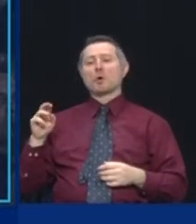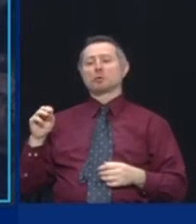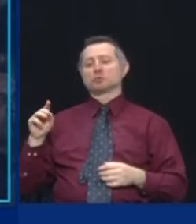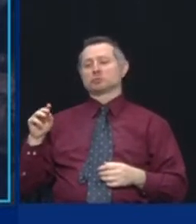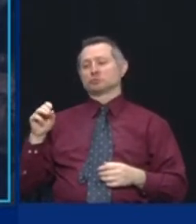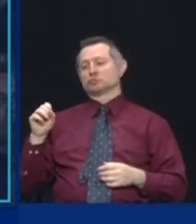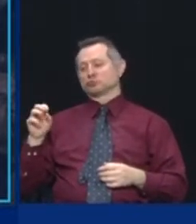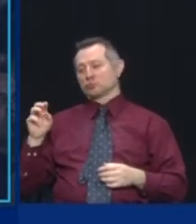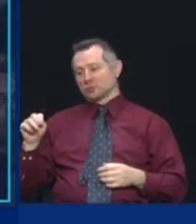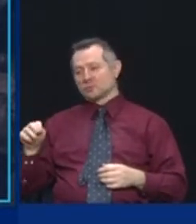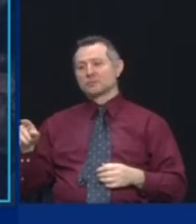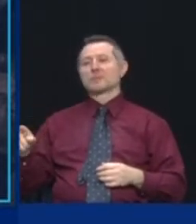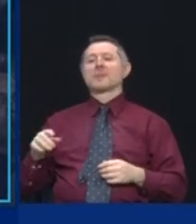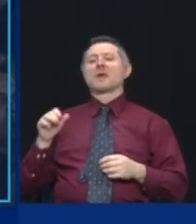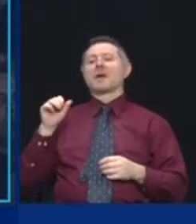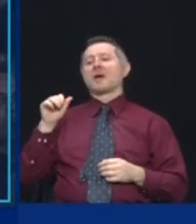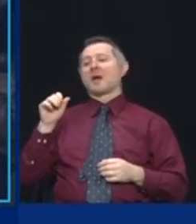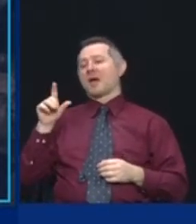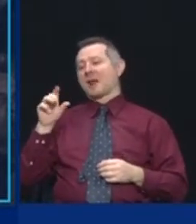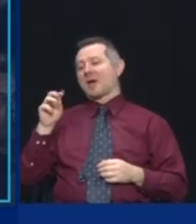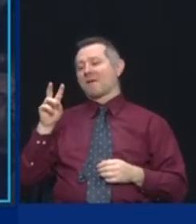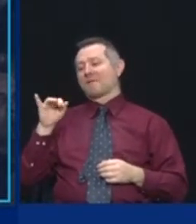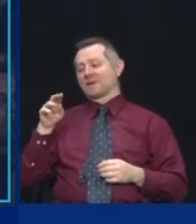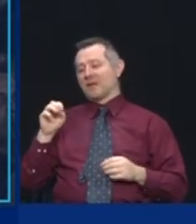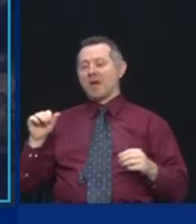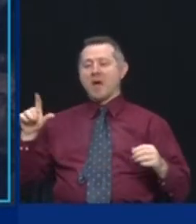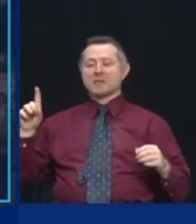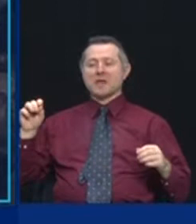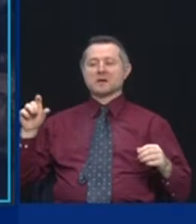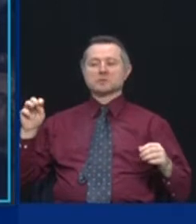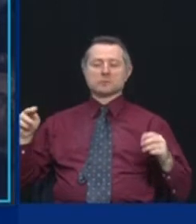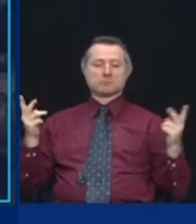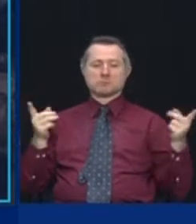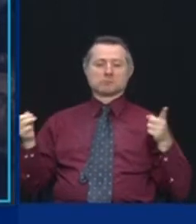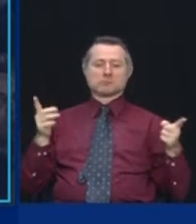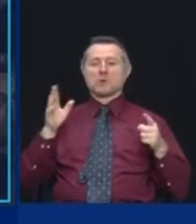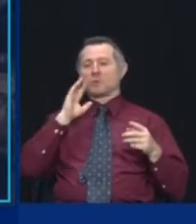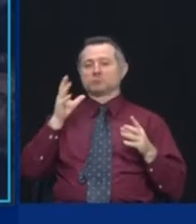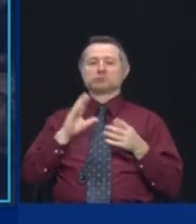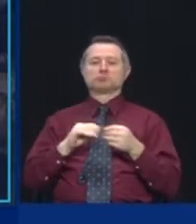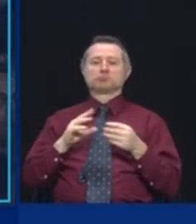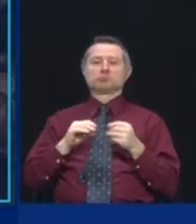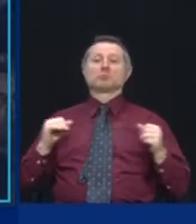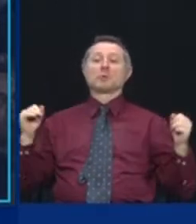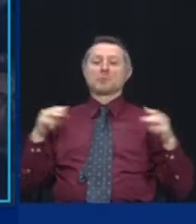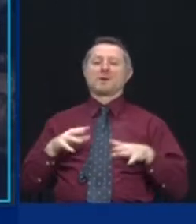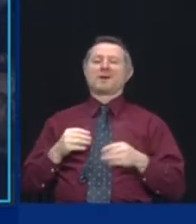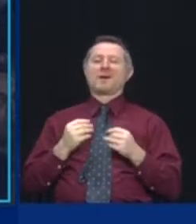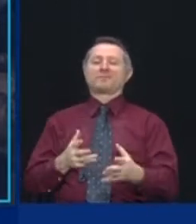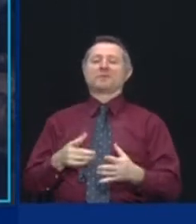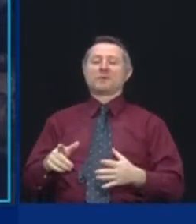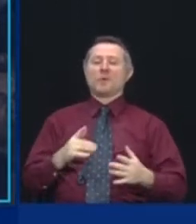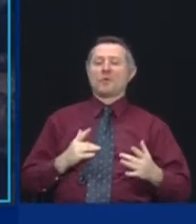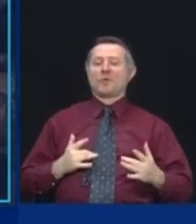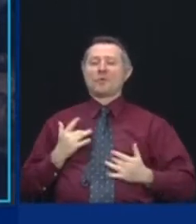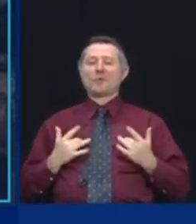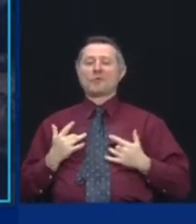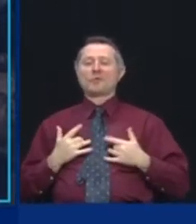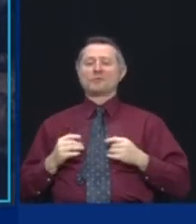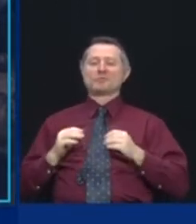AND I THINK MR. ALDERSON AND MR. LEVINE CAN EXPAND. BUT THE CROWD ENERGIZES.